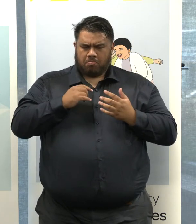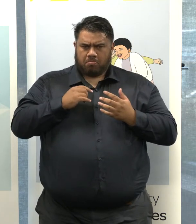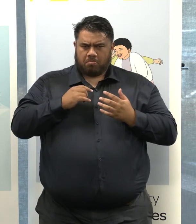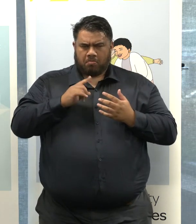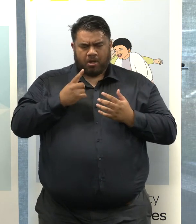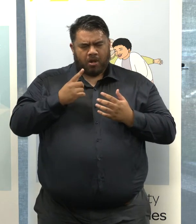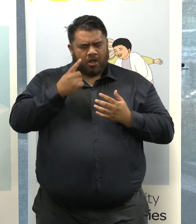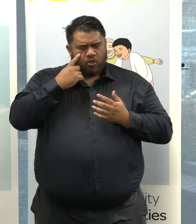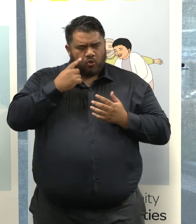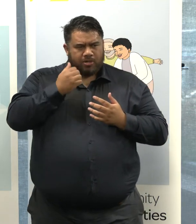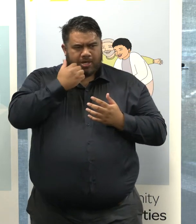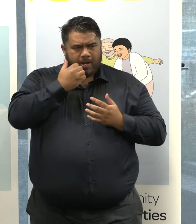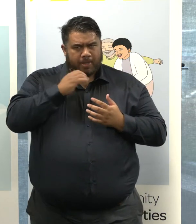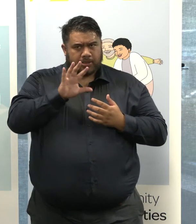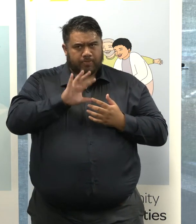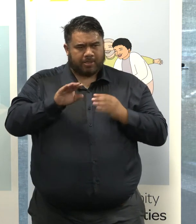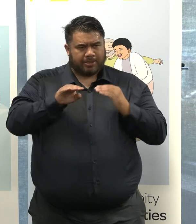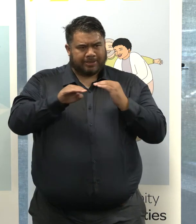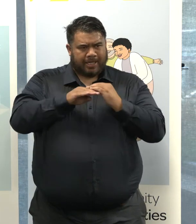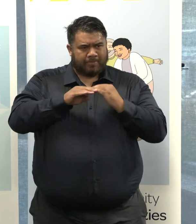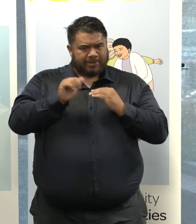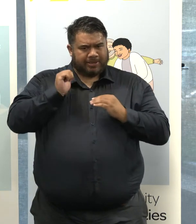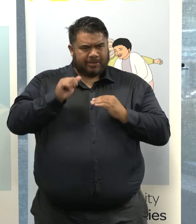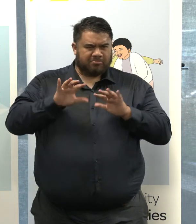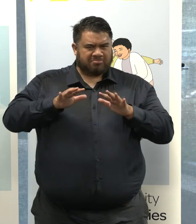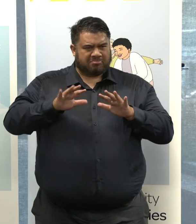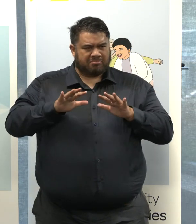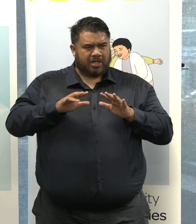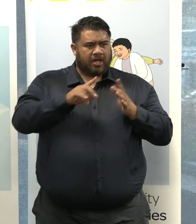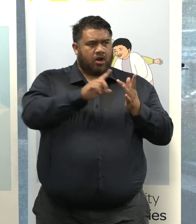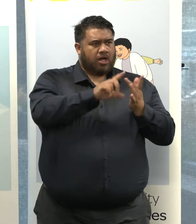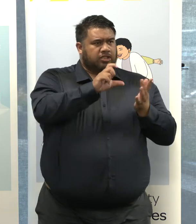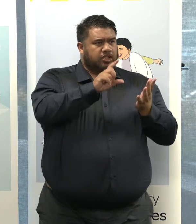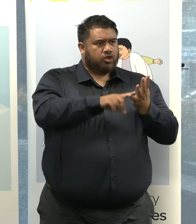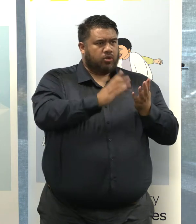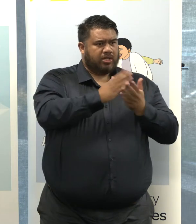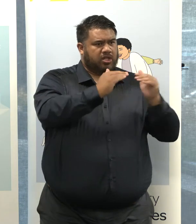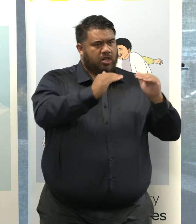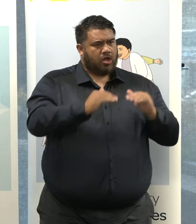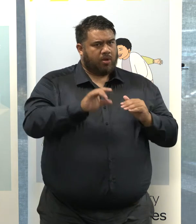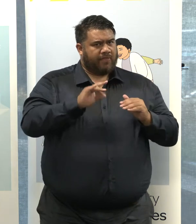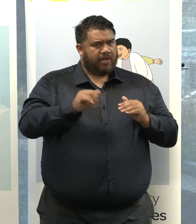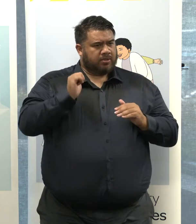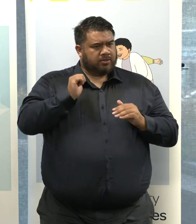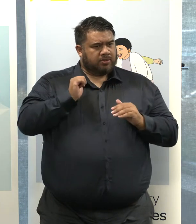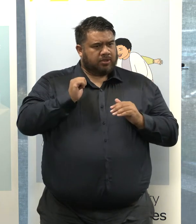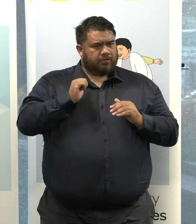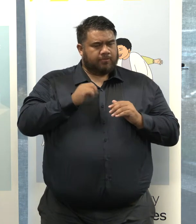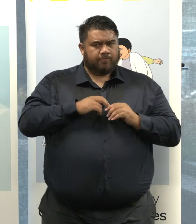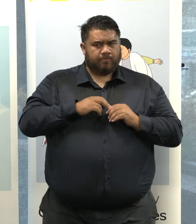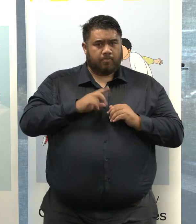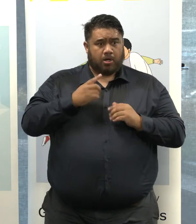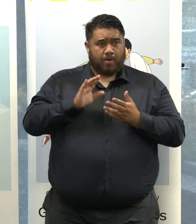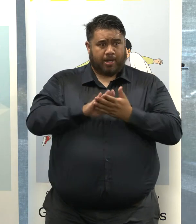I reading of the number